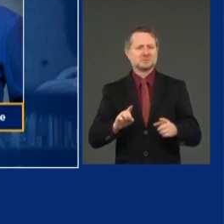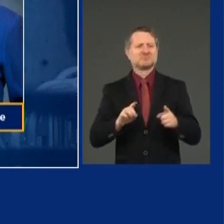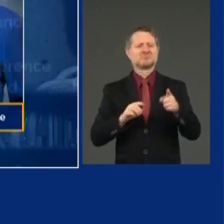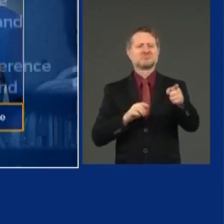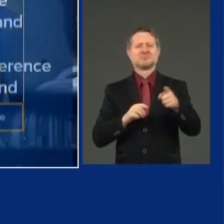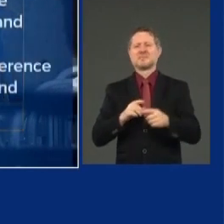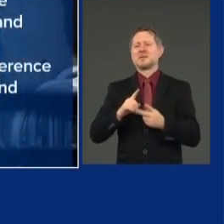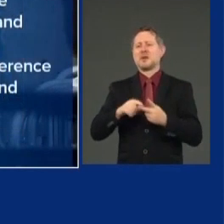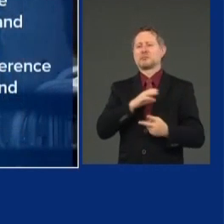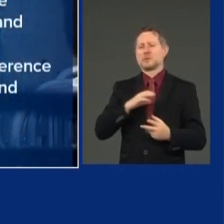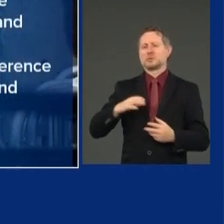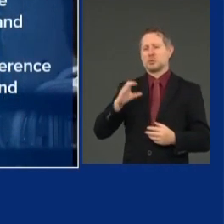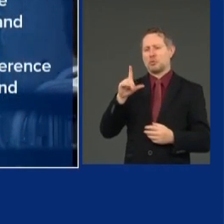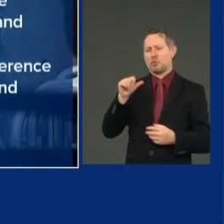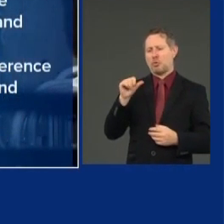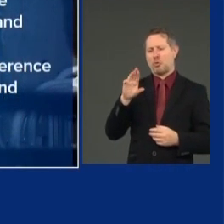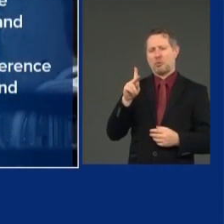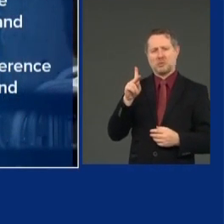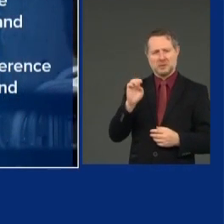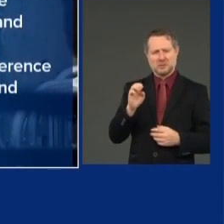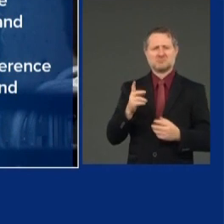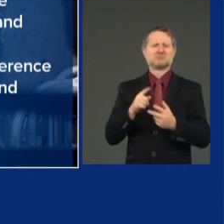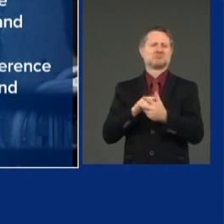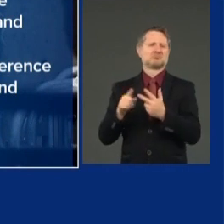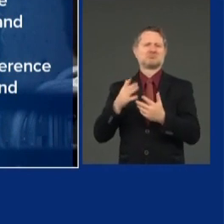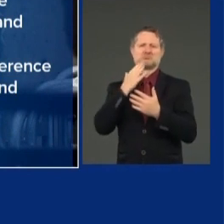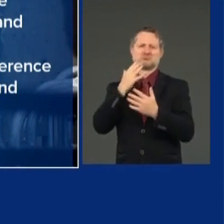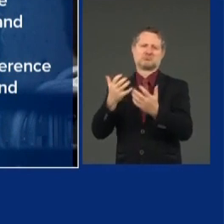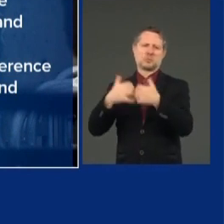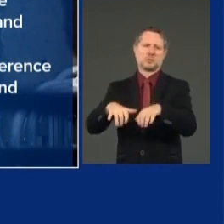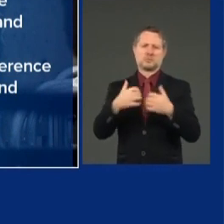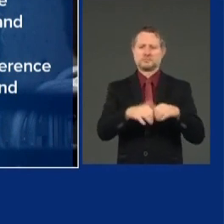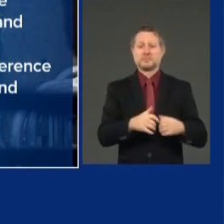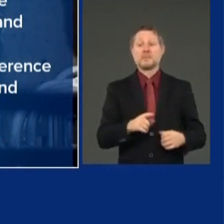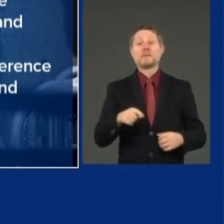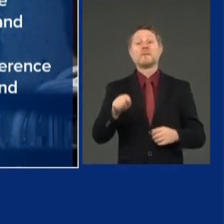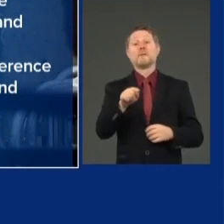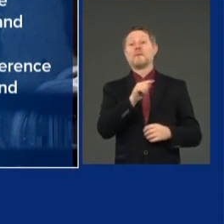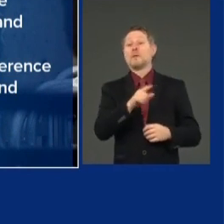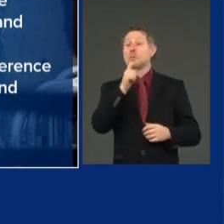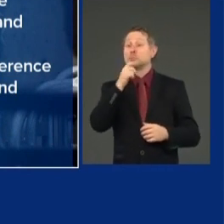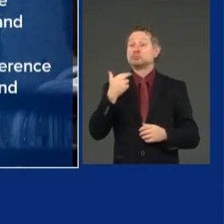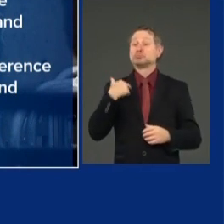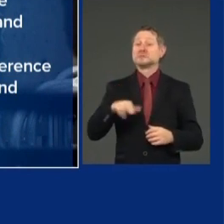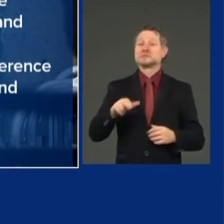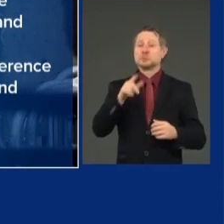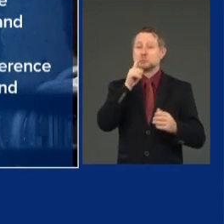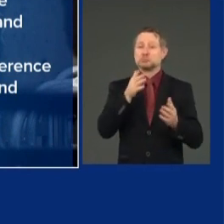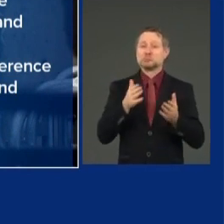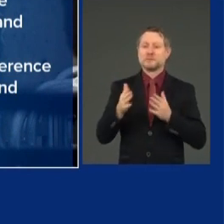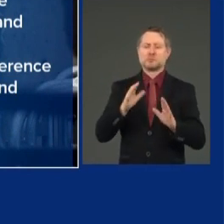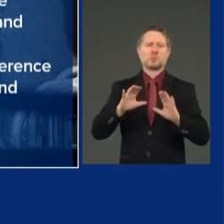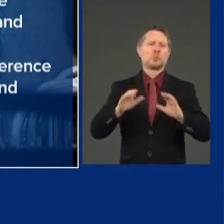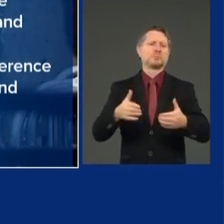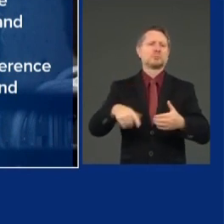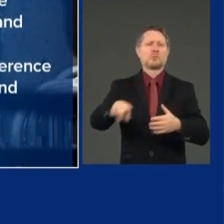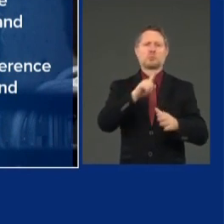I ALSO WANT TO THANK CONGRESSWOMAN VELASQUEZ AND